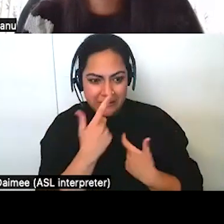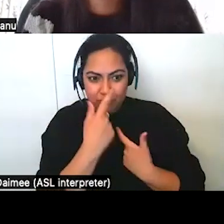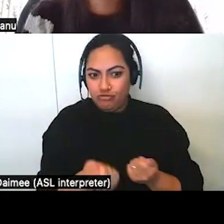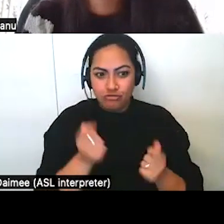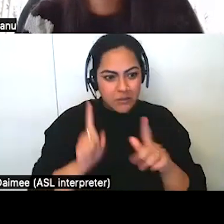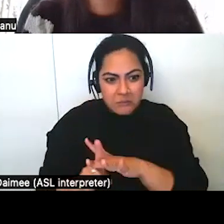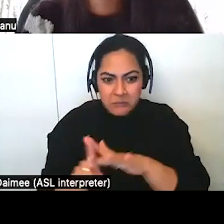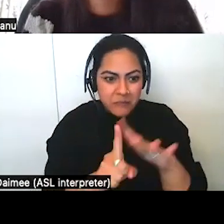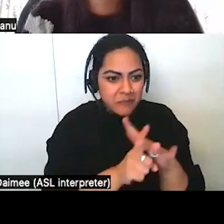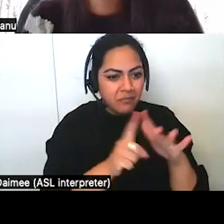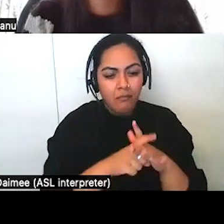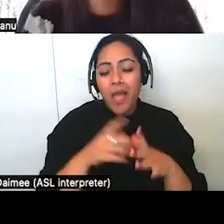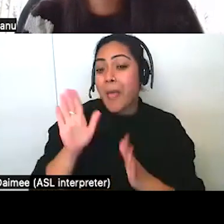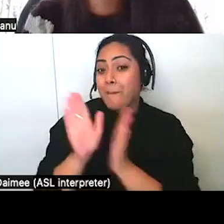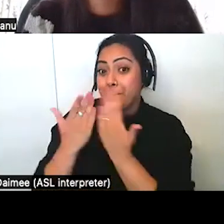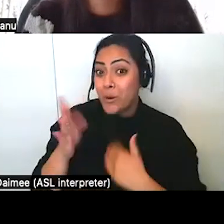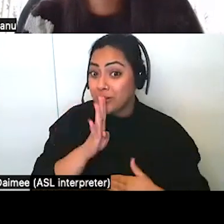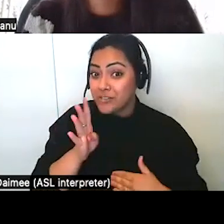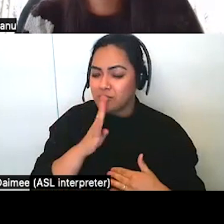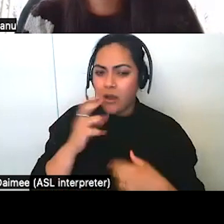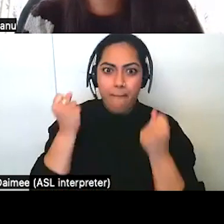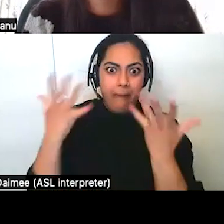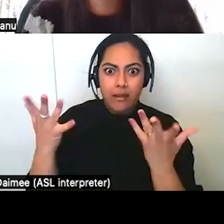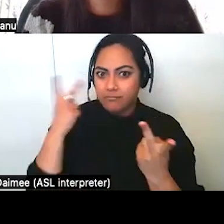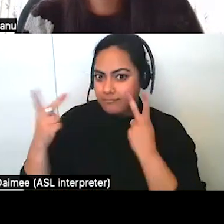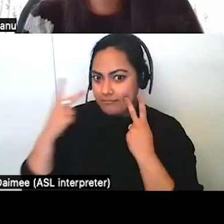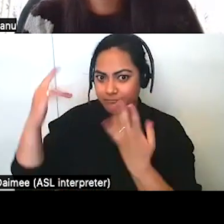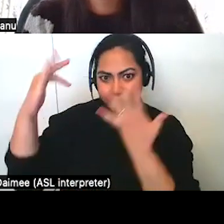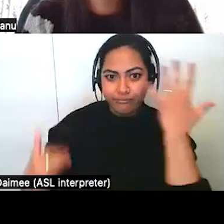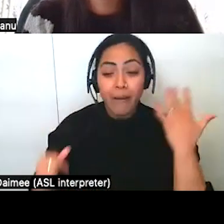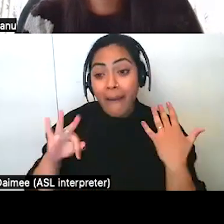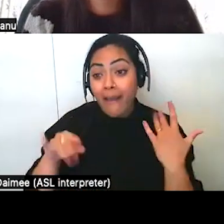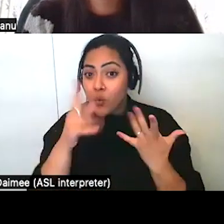that on book talk. So, if you're interested in your dark fantasy list or how to kind of